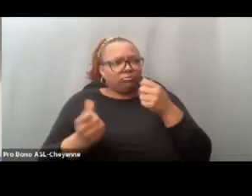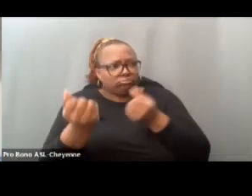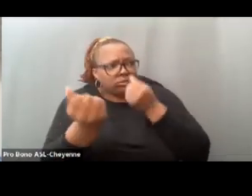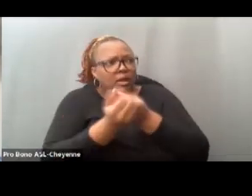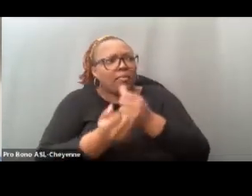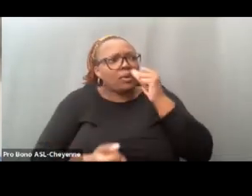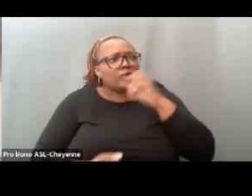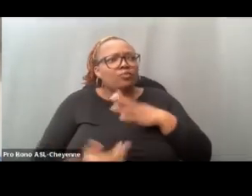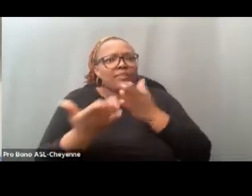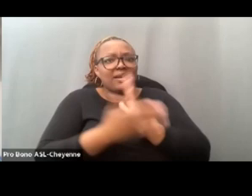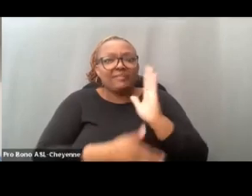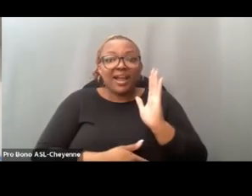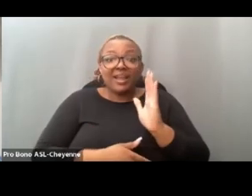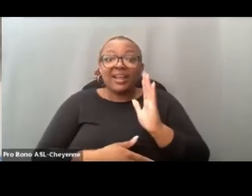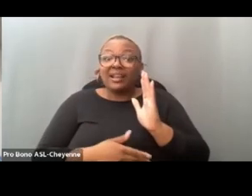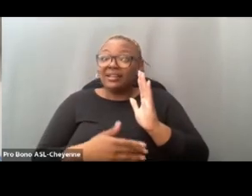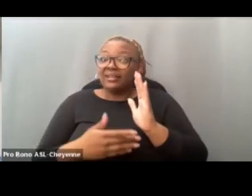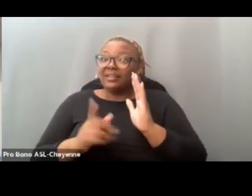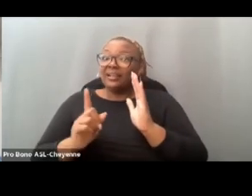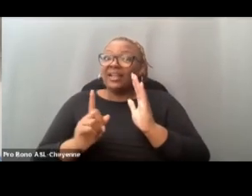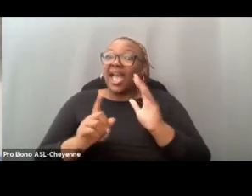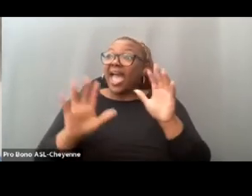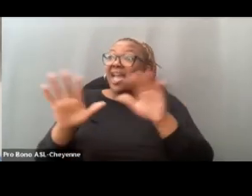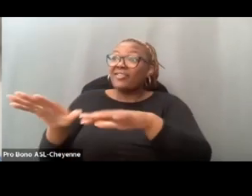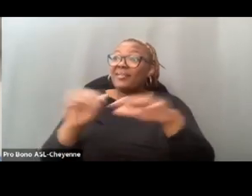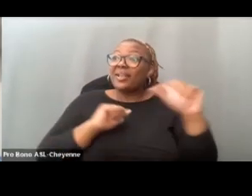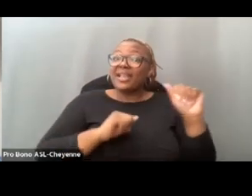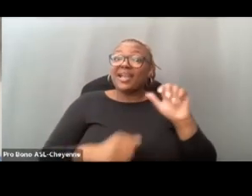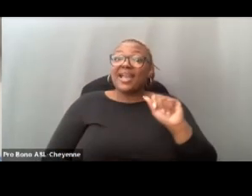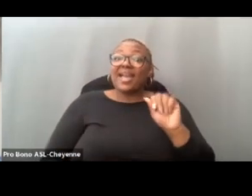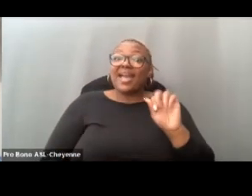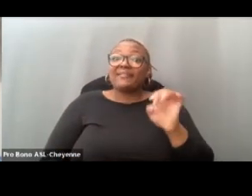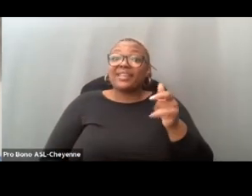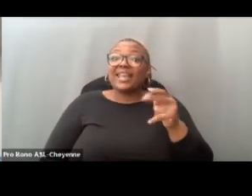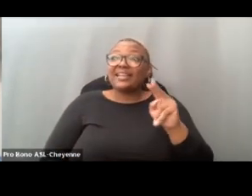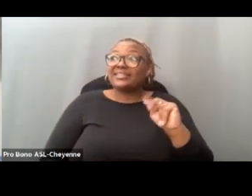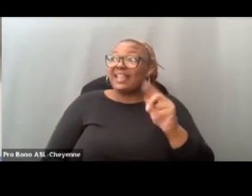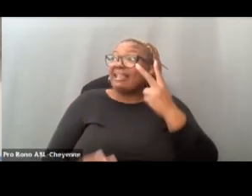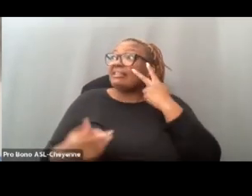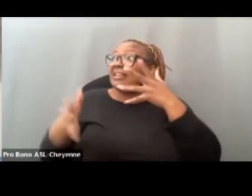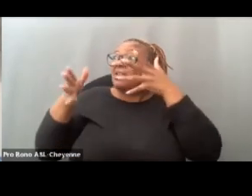Well, after exiting Afghanistan, and look at the state of women there, we can't really say that.